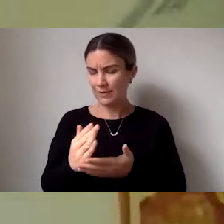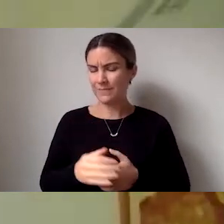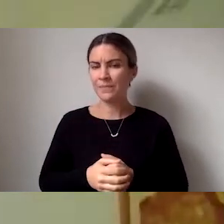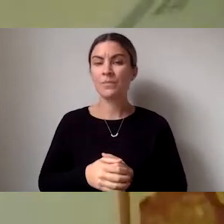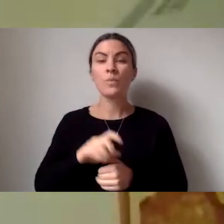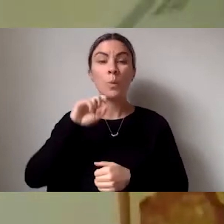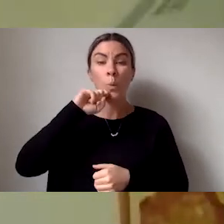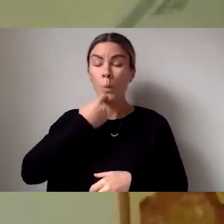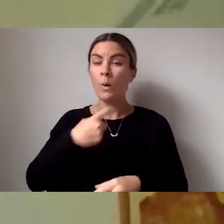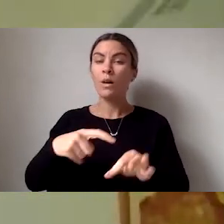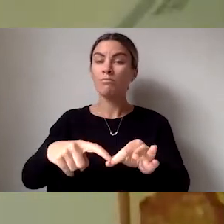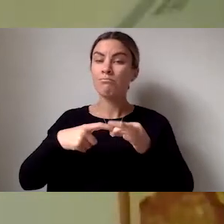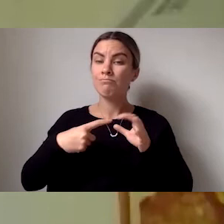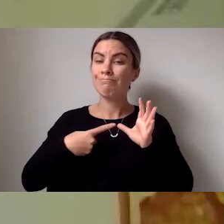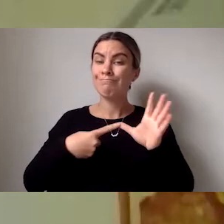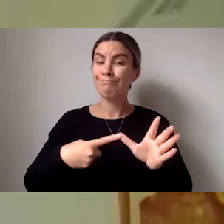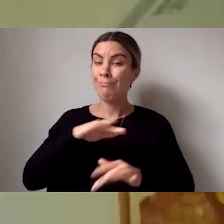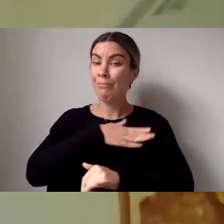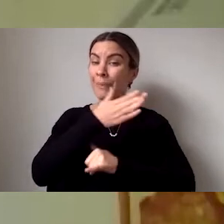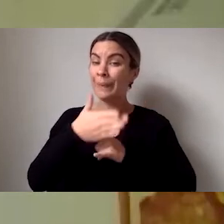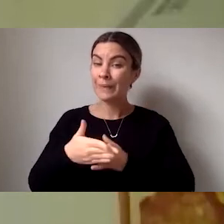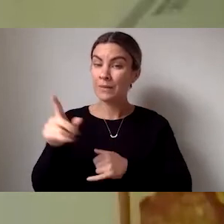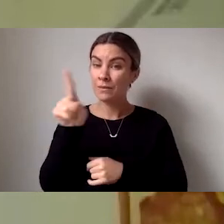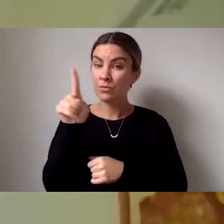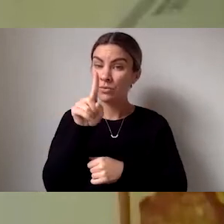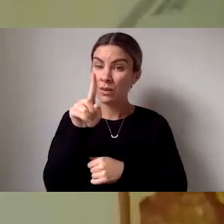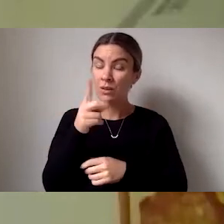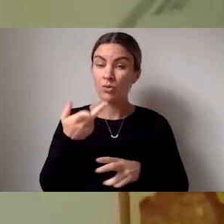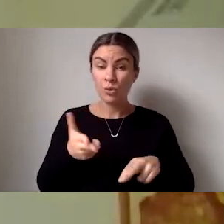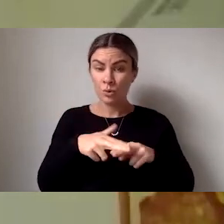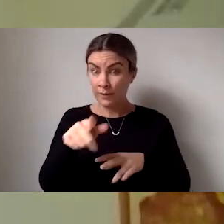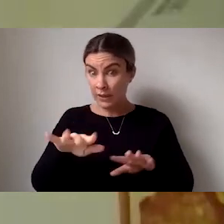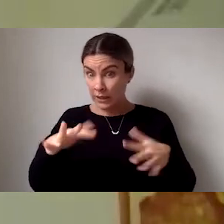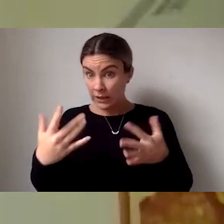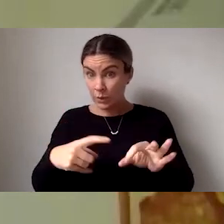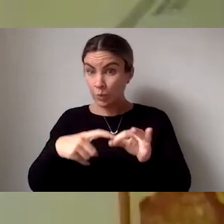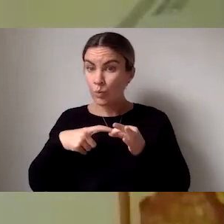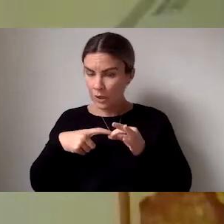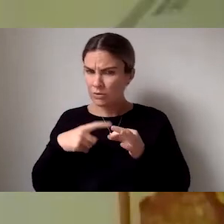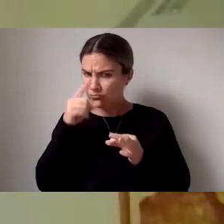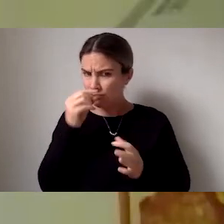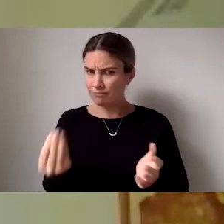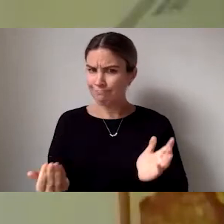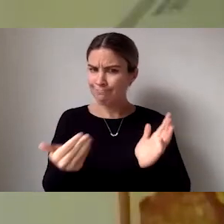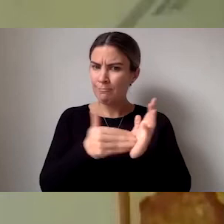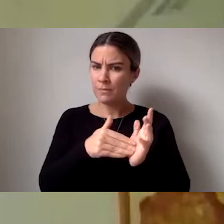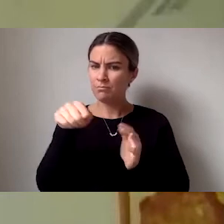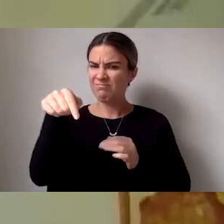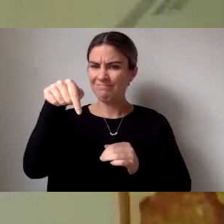end of today's session, so if you have a question for Vincent, you can add to it the Q&A section at the bottom of Zoom window. We will do